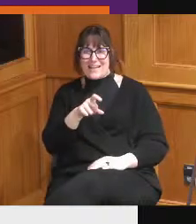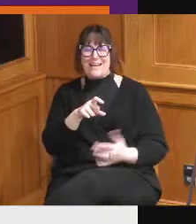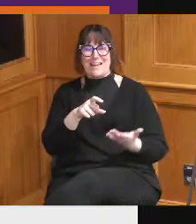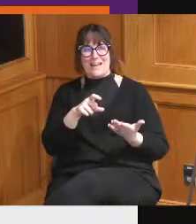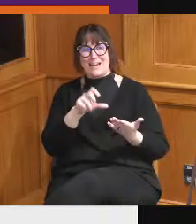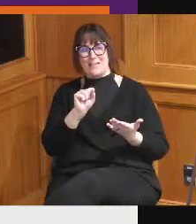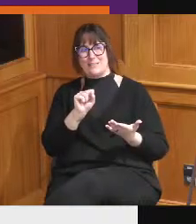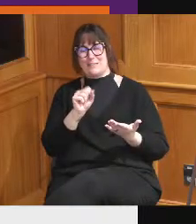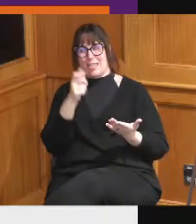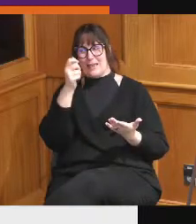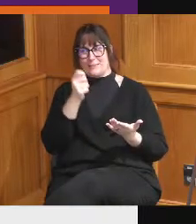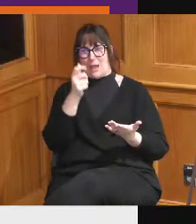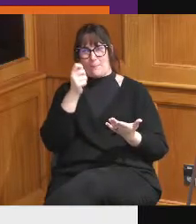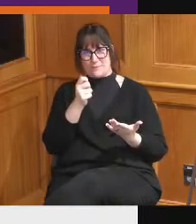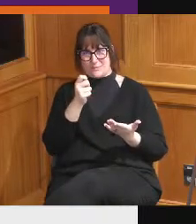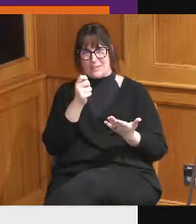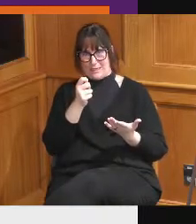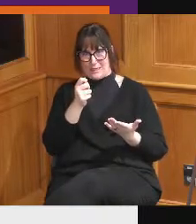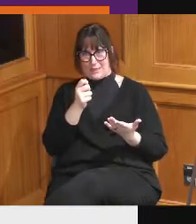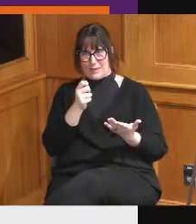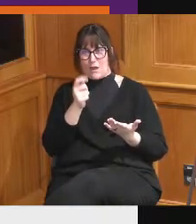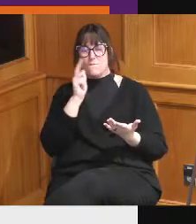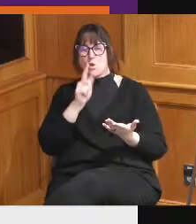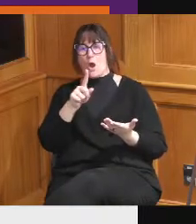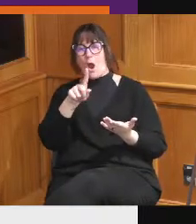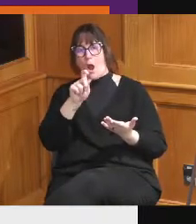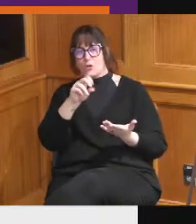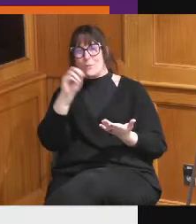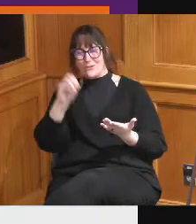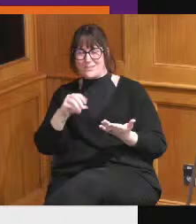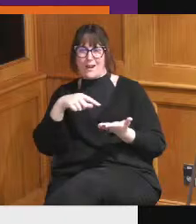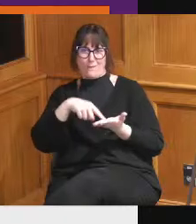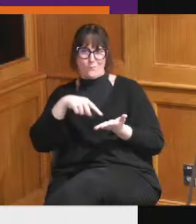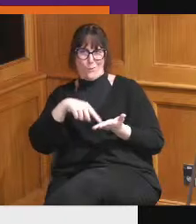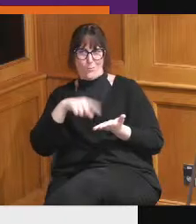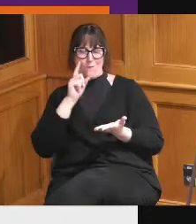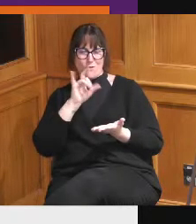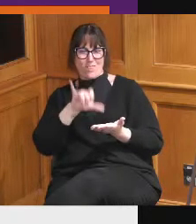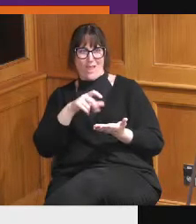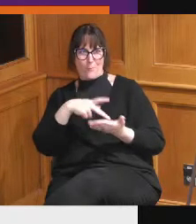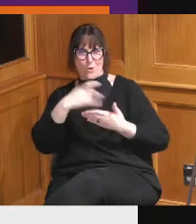that came with having it be 100% affordable for the project to work and so they went essentially